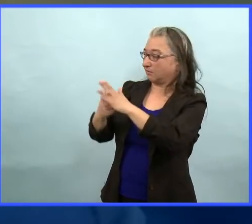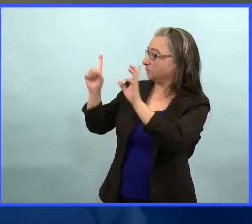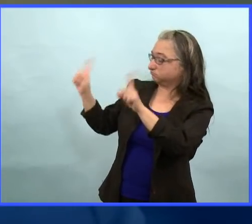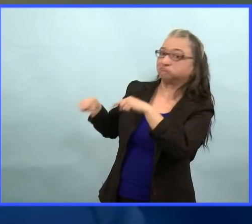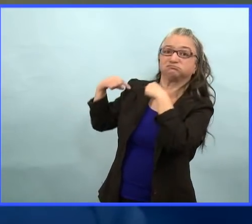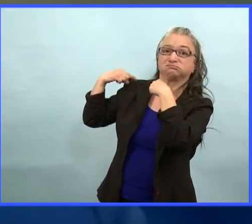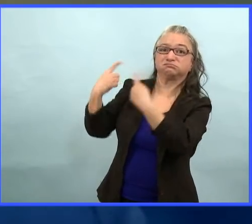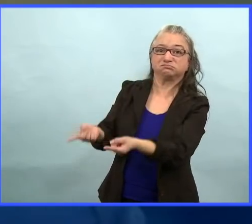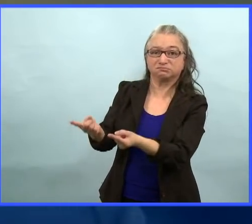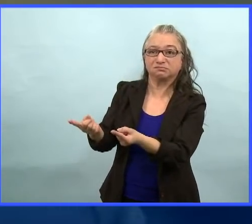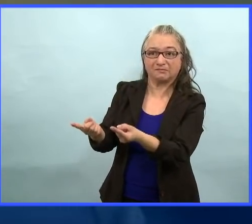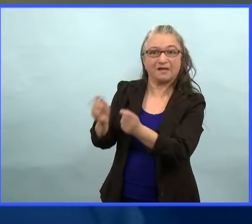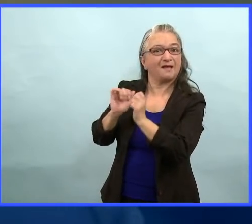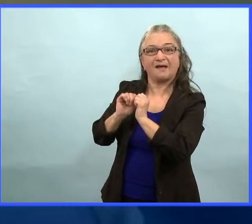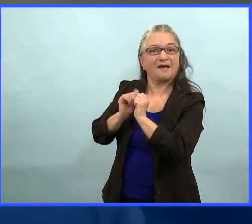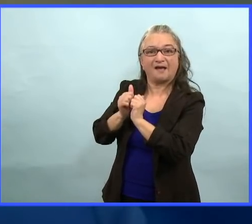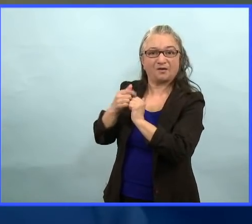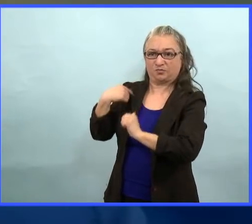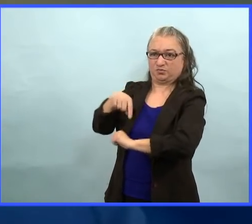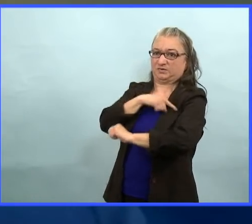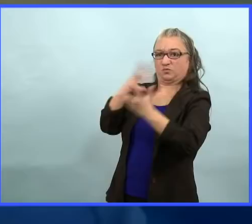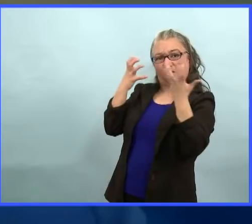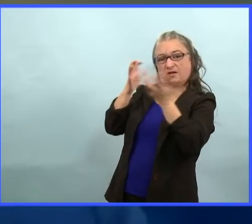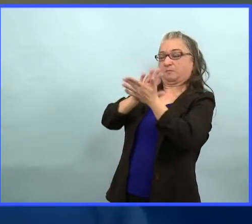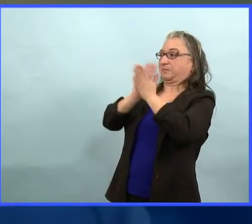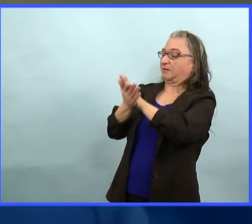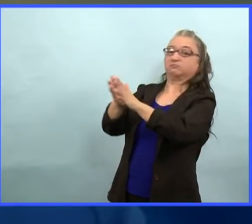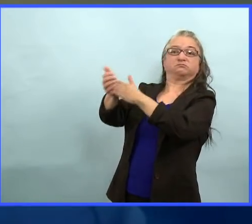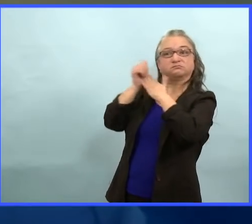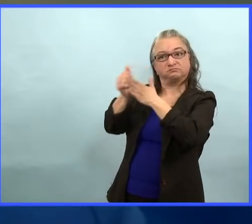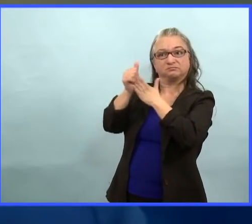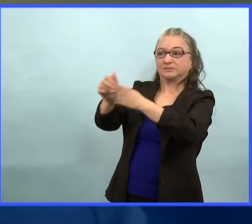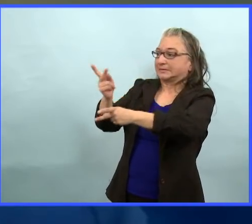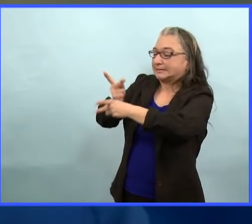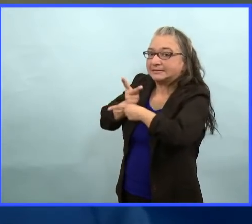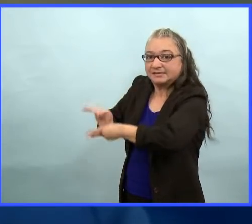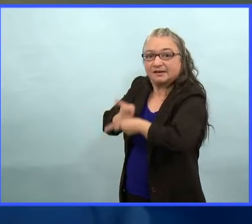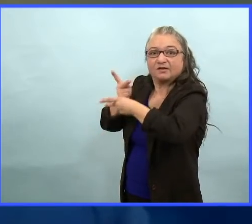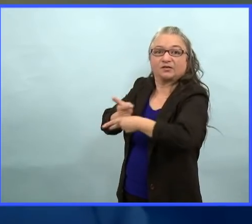leadership of the healthcare system to ensure that we're supportive and that we provide all